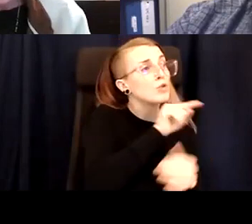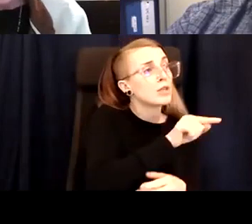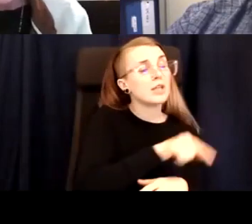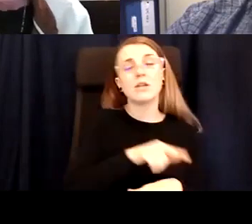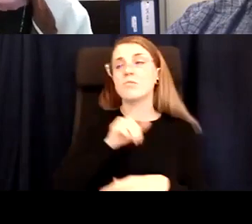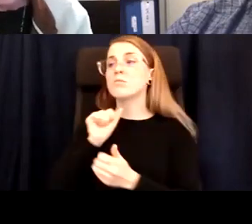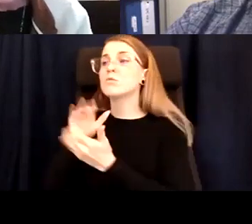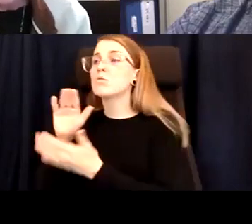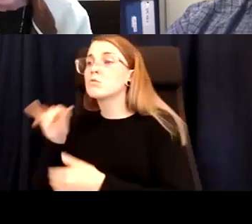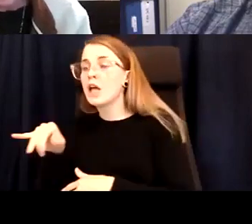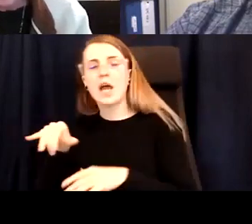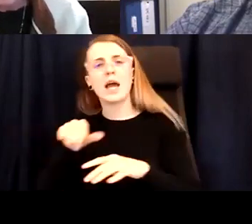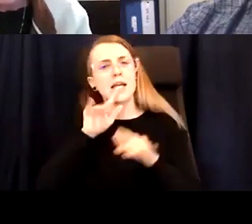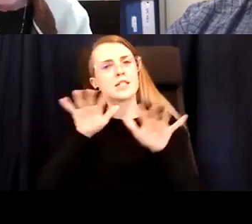if that answers your question.